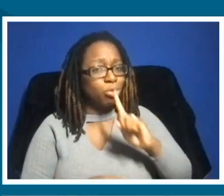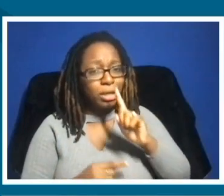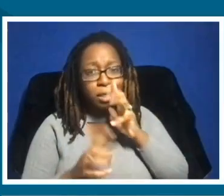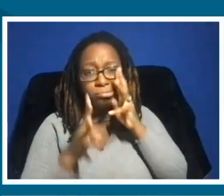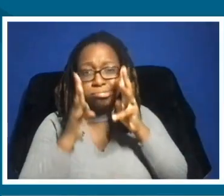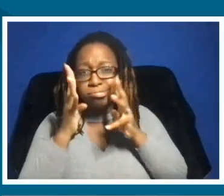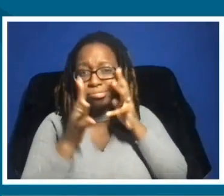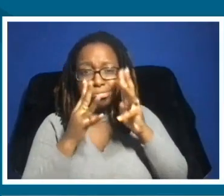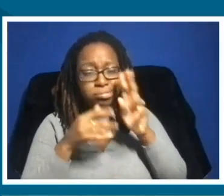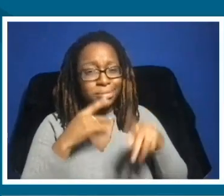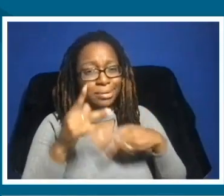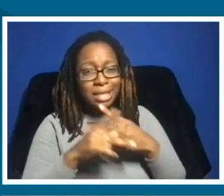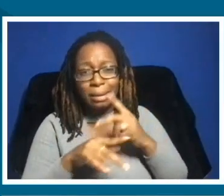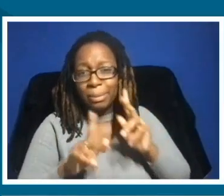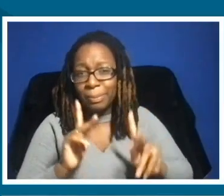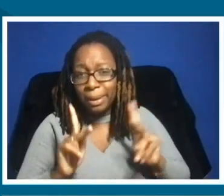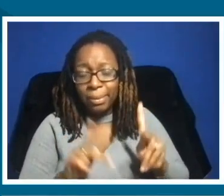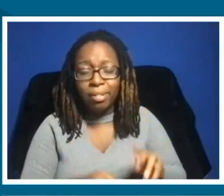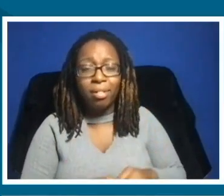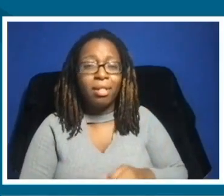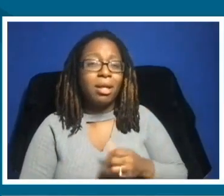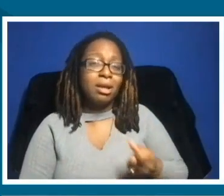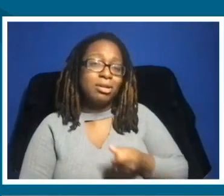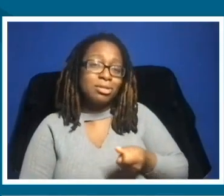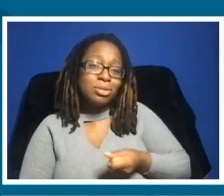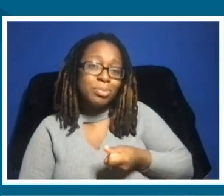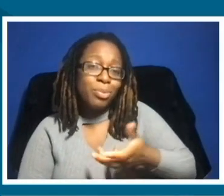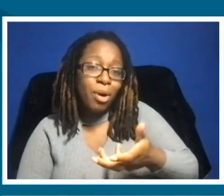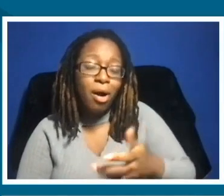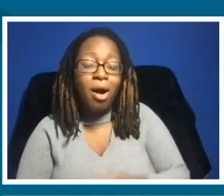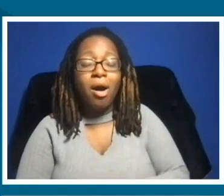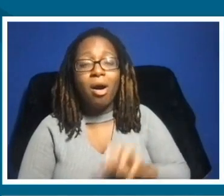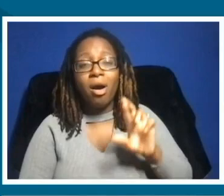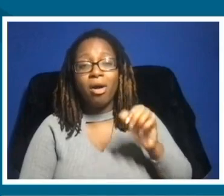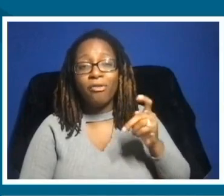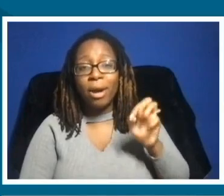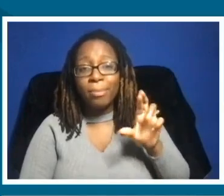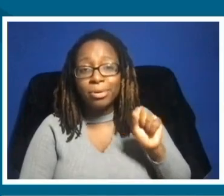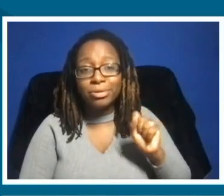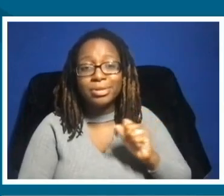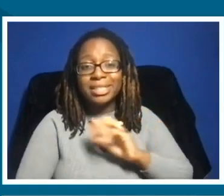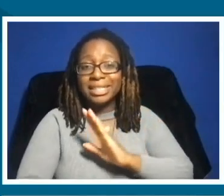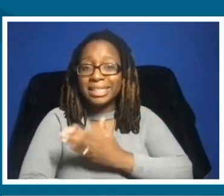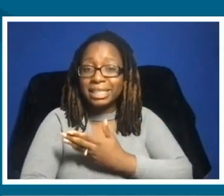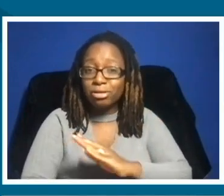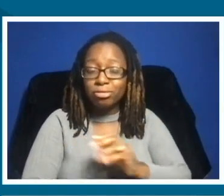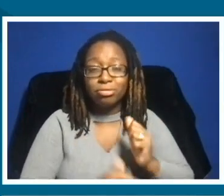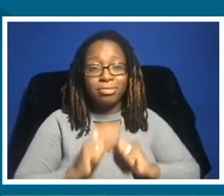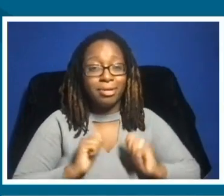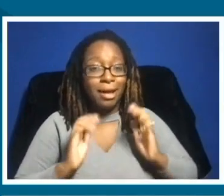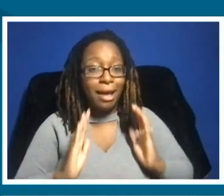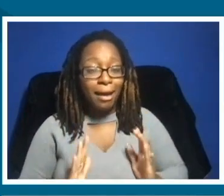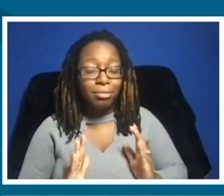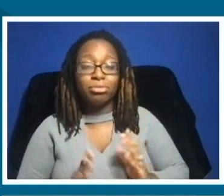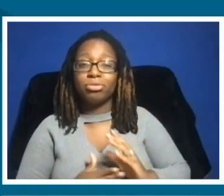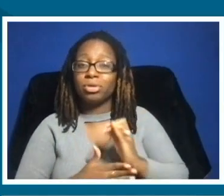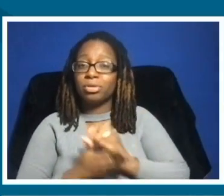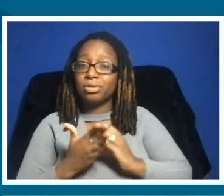they are spoken word artists they're poets rappers singers actors